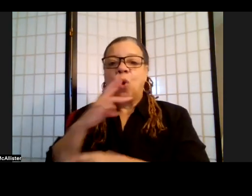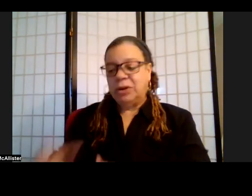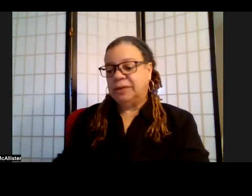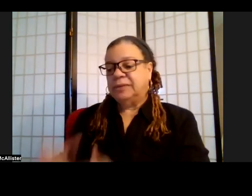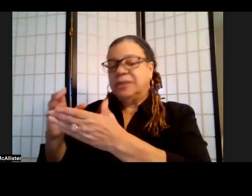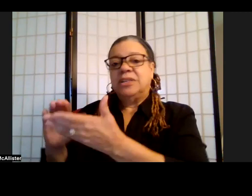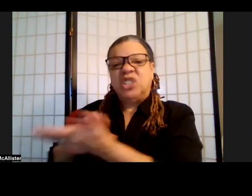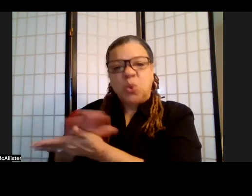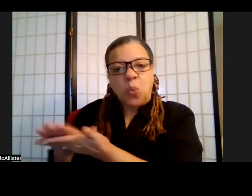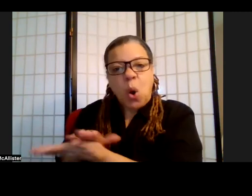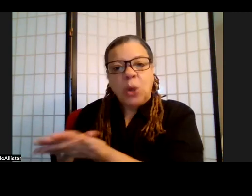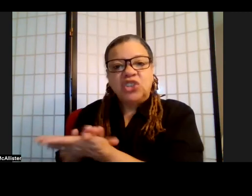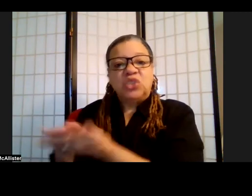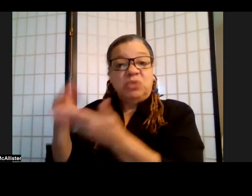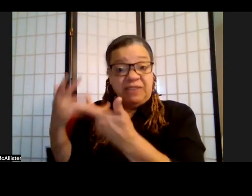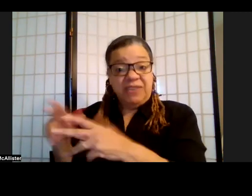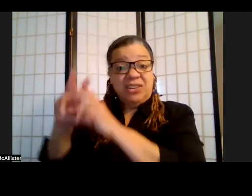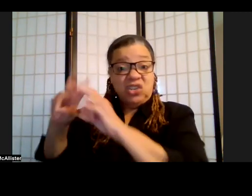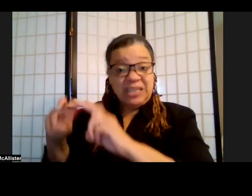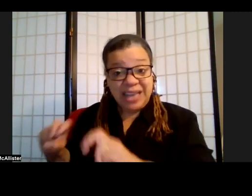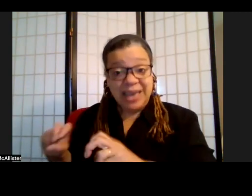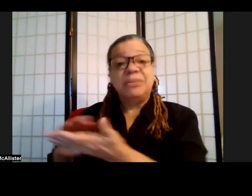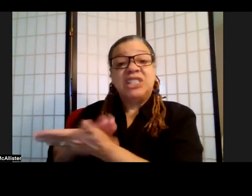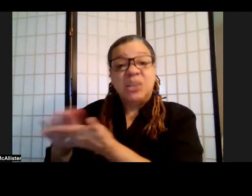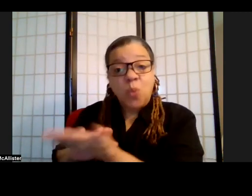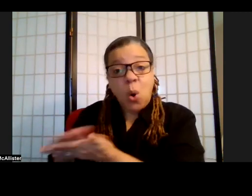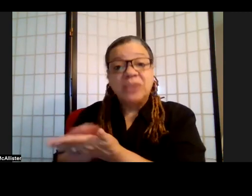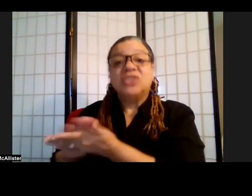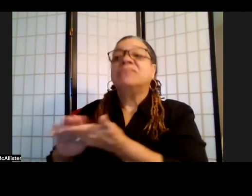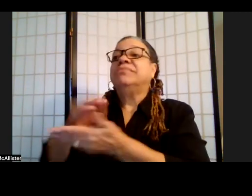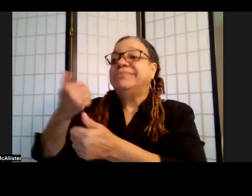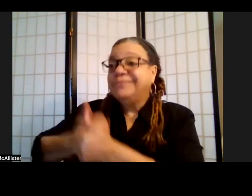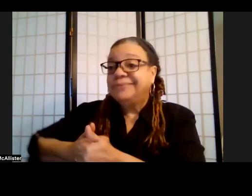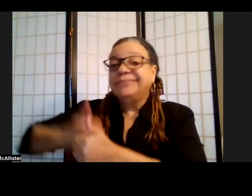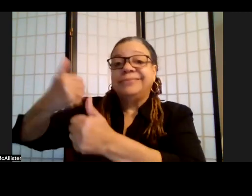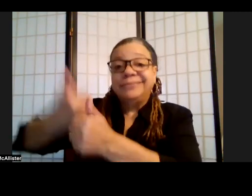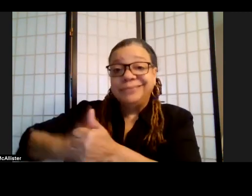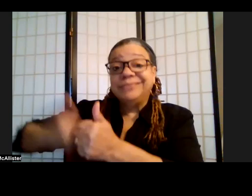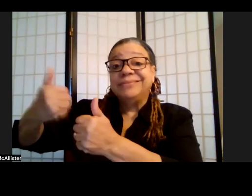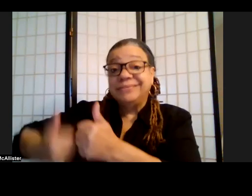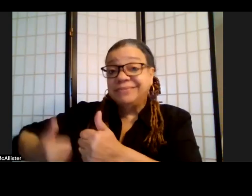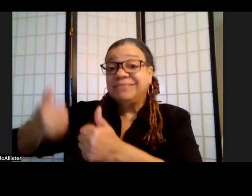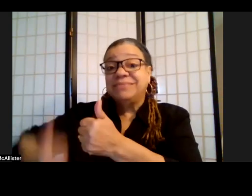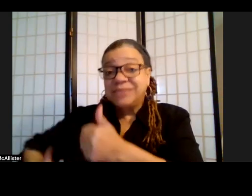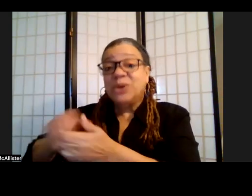after she had completed an exam. She would then continue in this way, seeing patients one by, one rinsing the speculum in the same